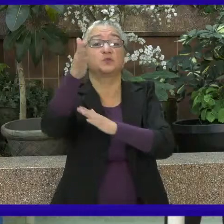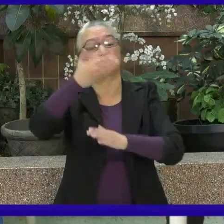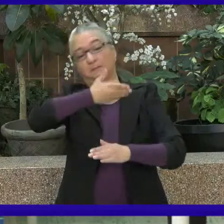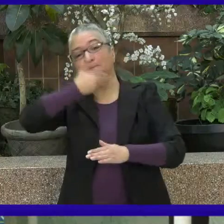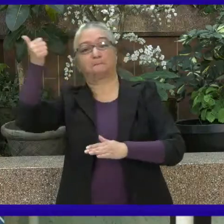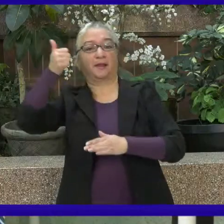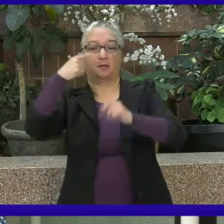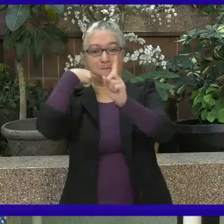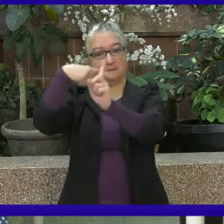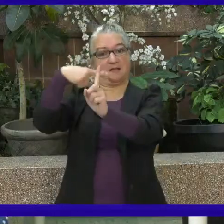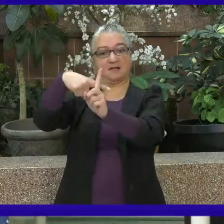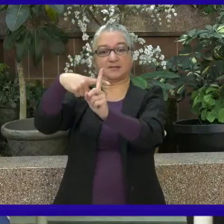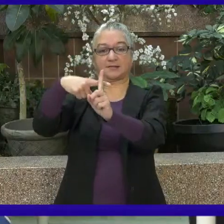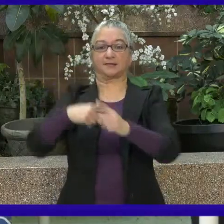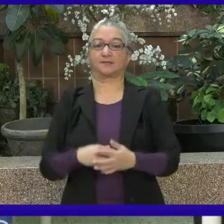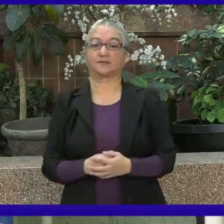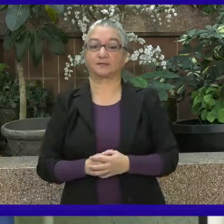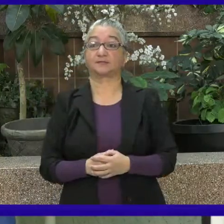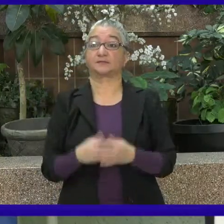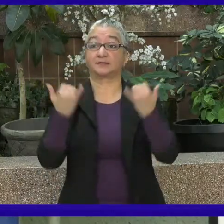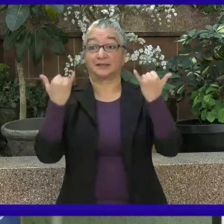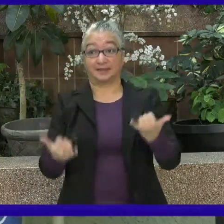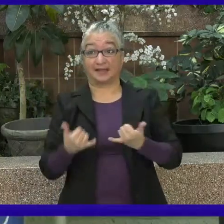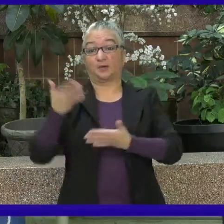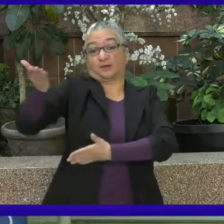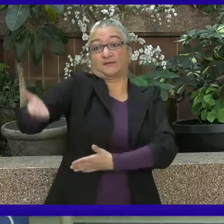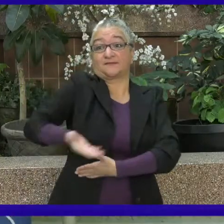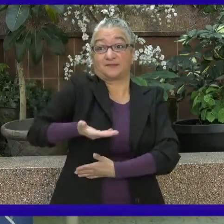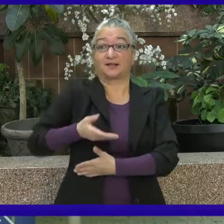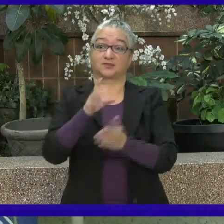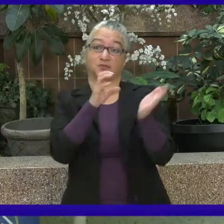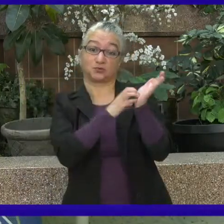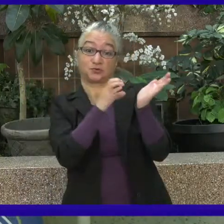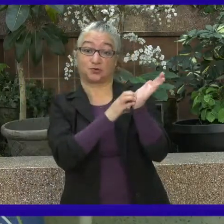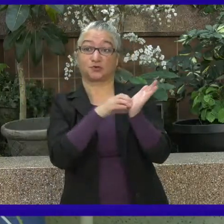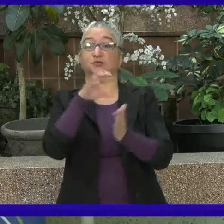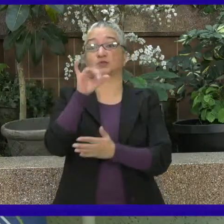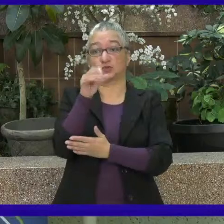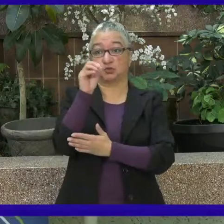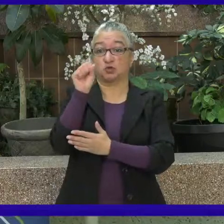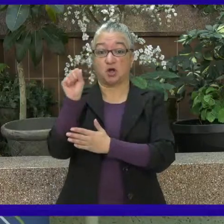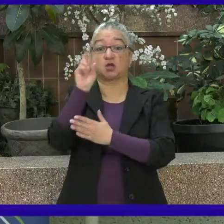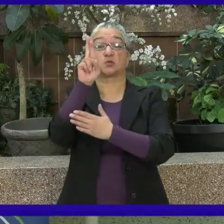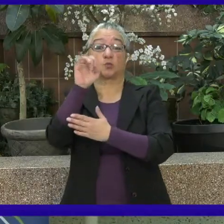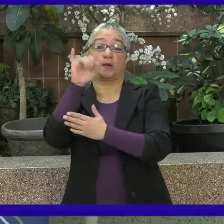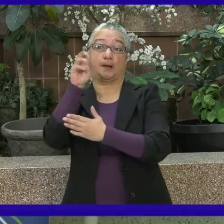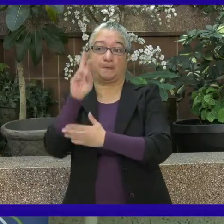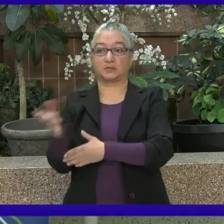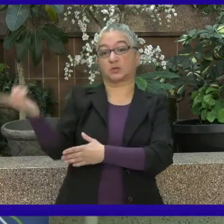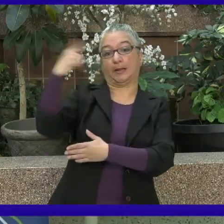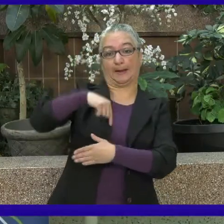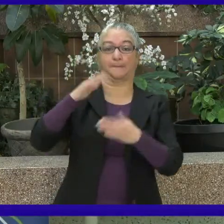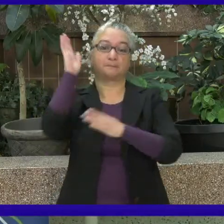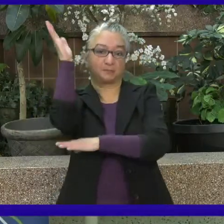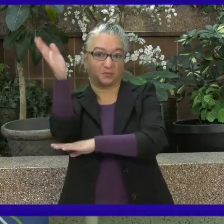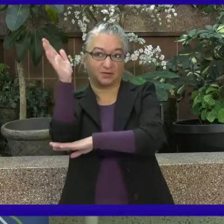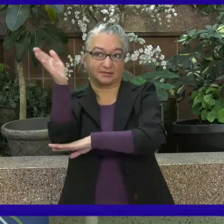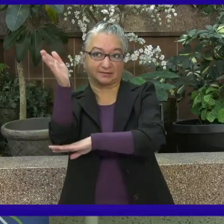now i'll invite dr joss reimer to make a presentation and to say a few words